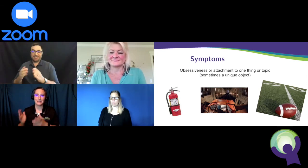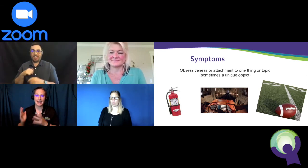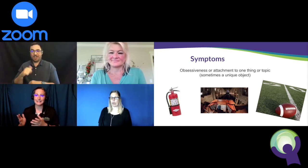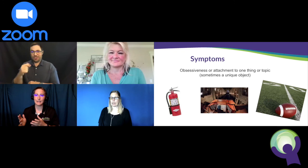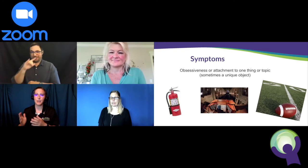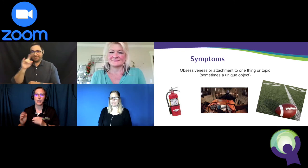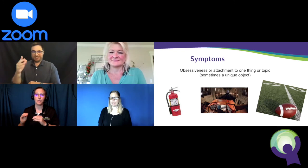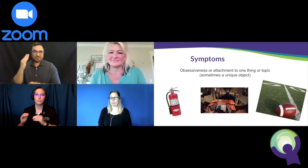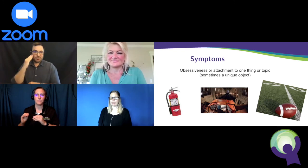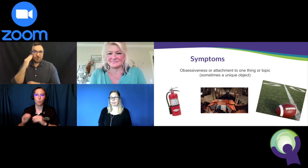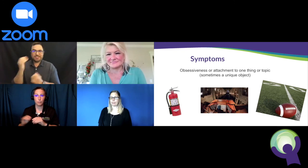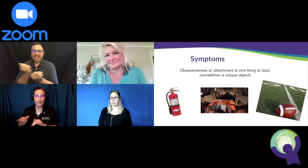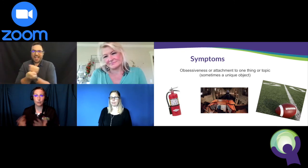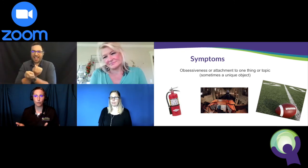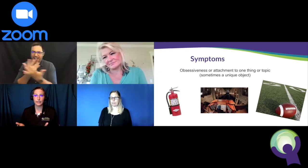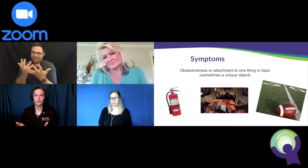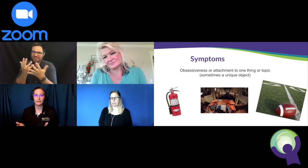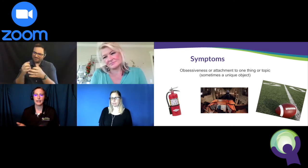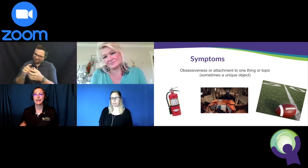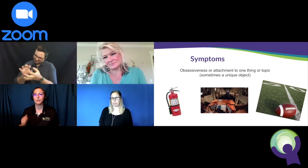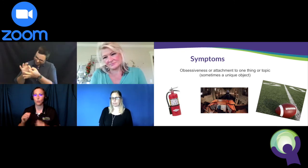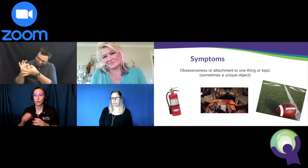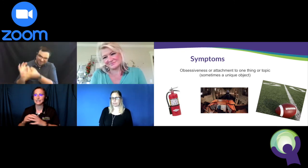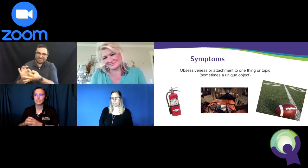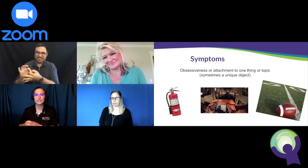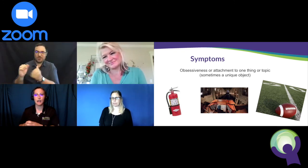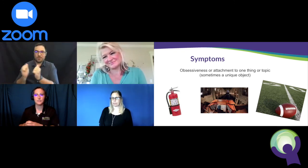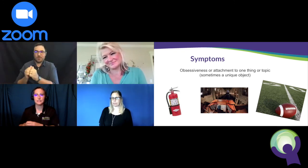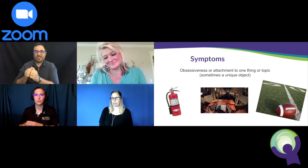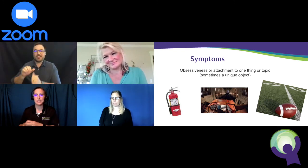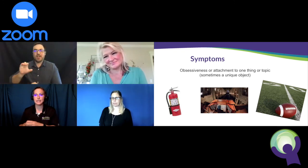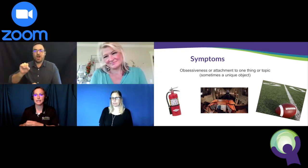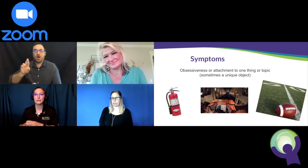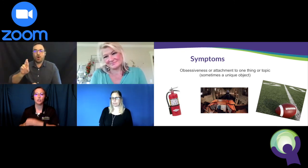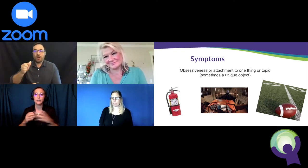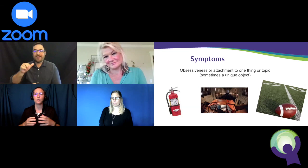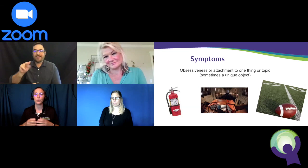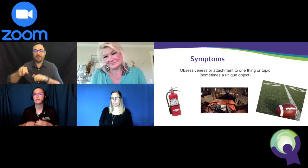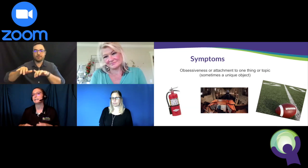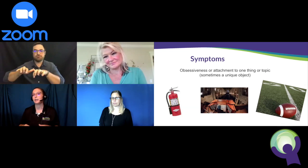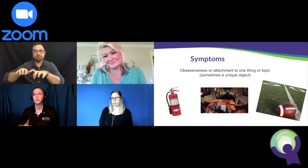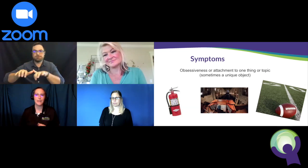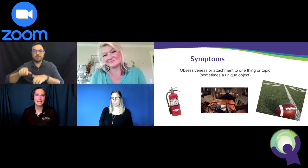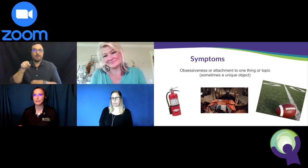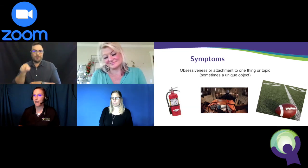ask him about playing the organ and organs themselves. So he can look in an organ and tell you the make and the